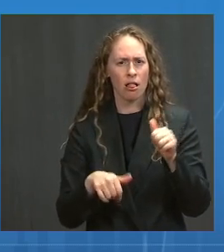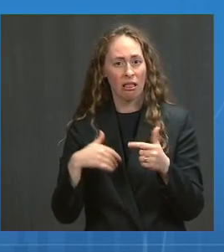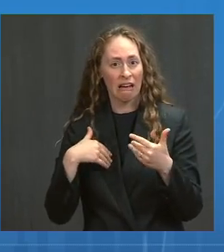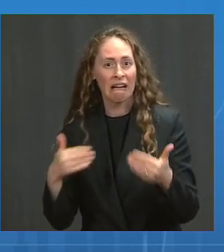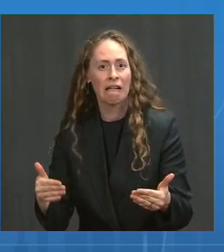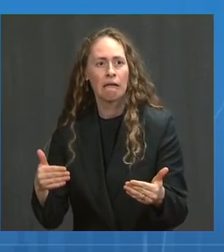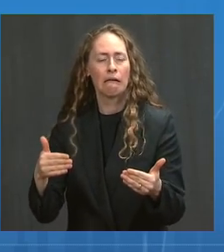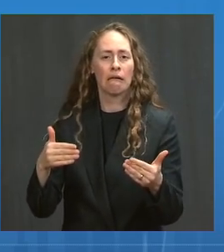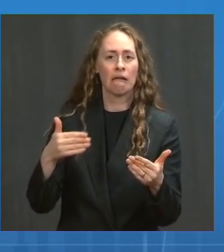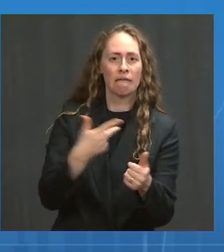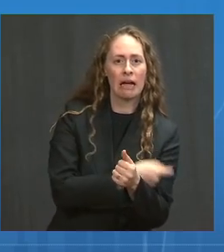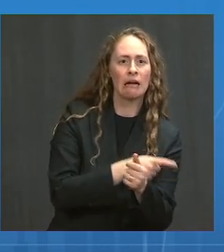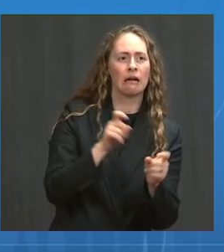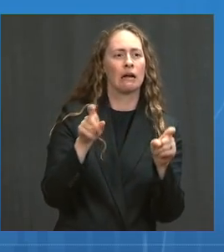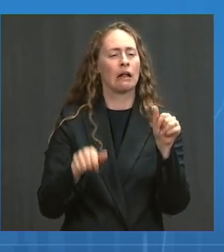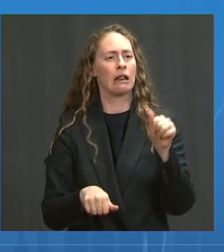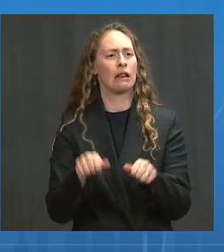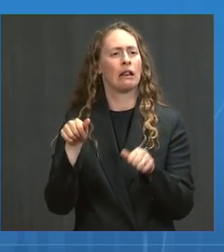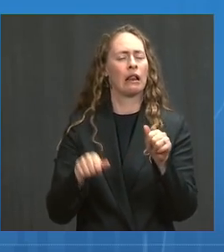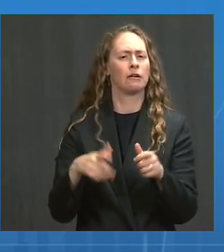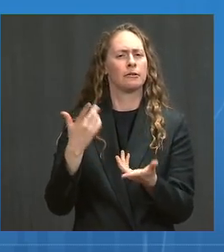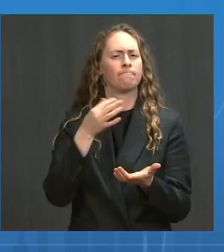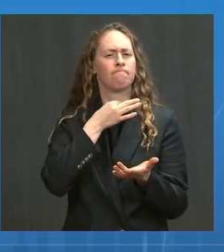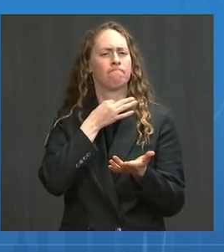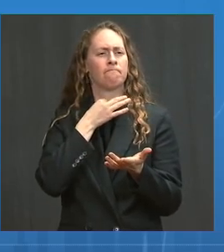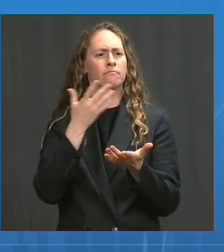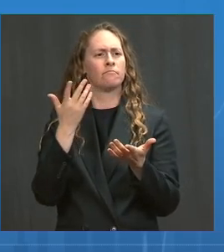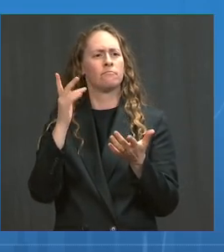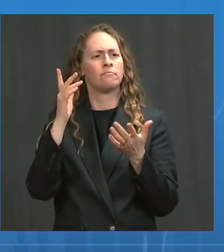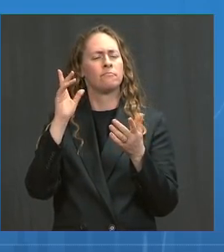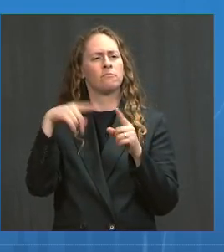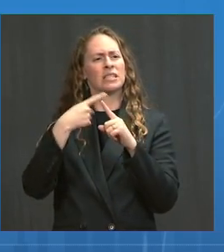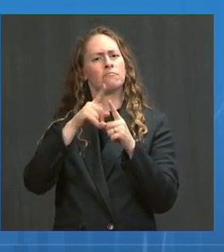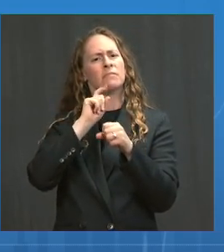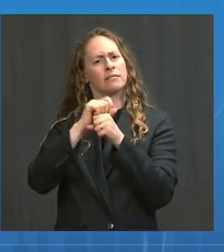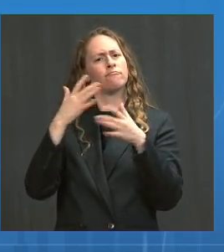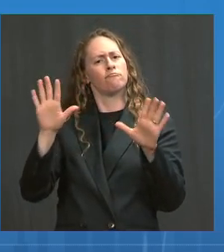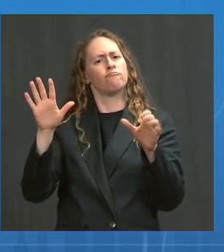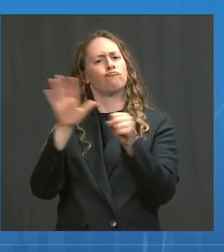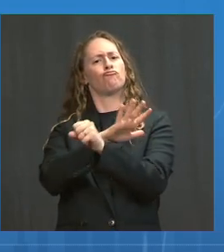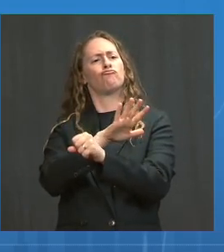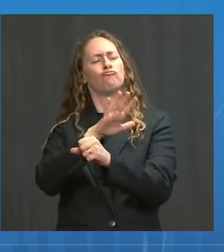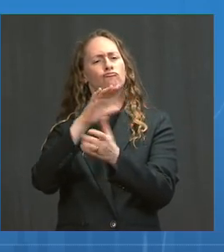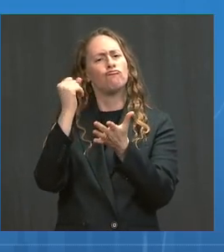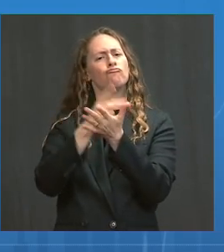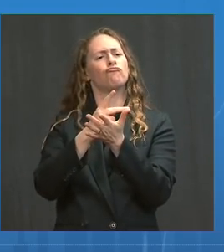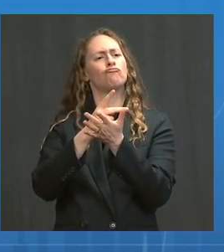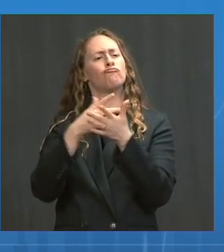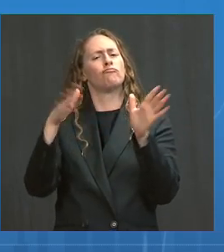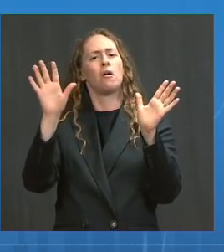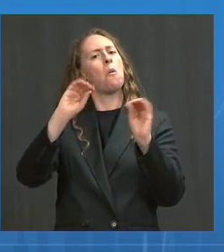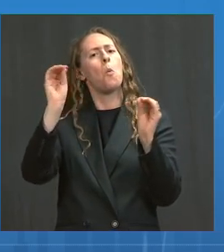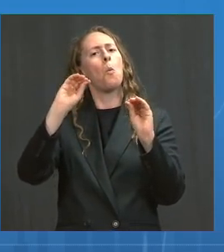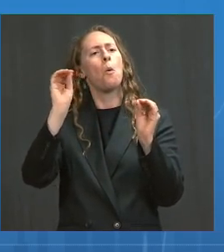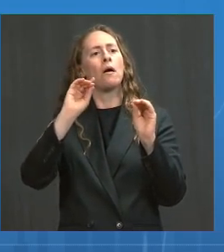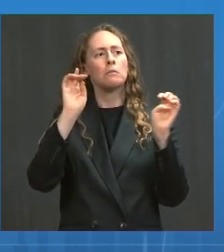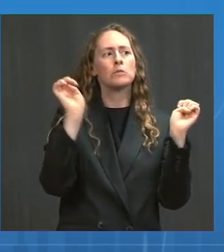when you expect potential full approval -- the process to kind of come to fruition for these vaccines?